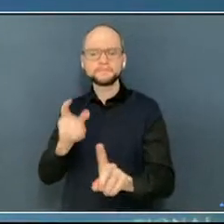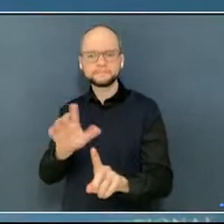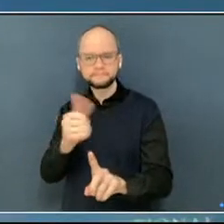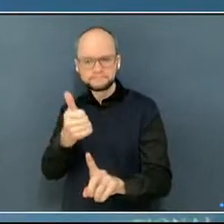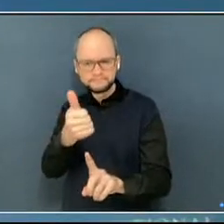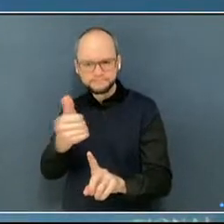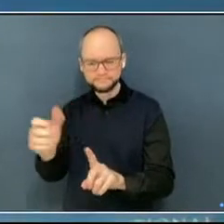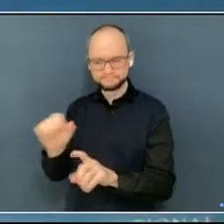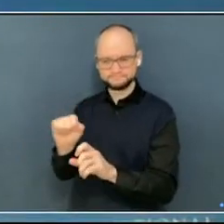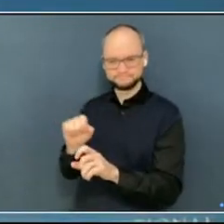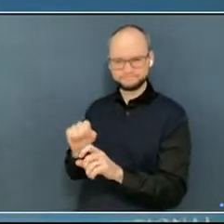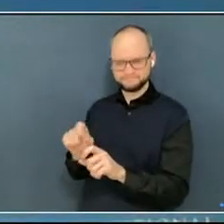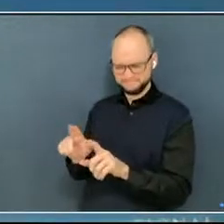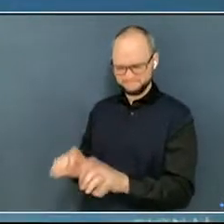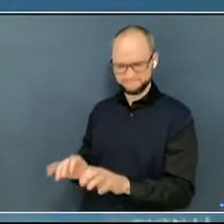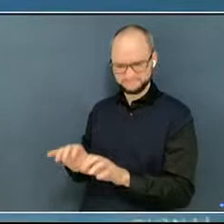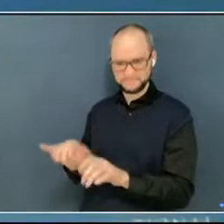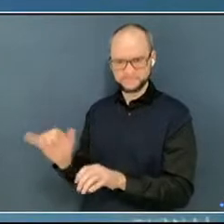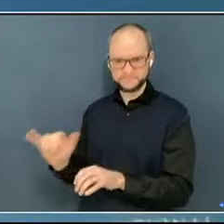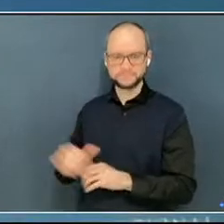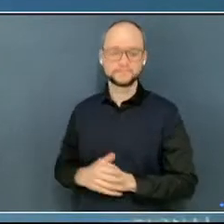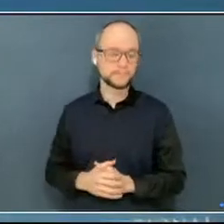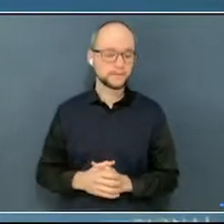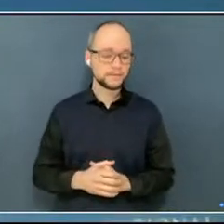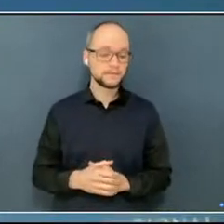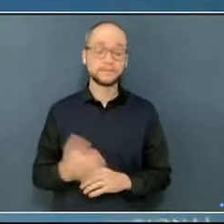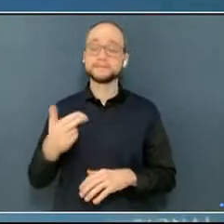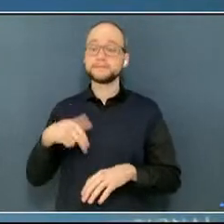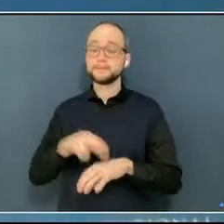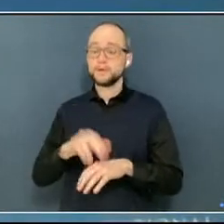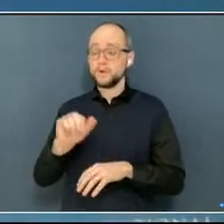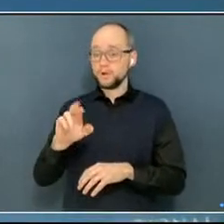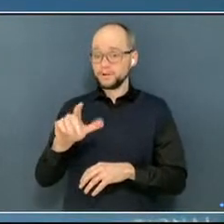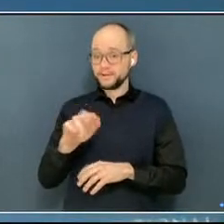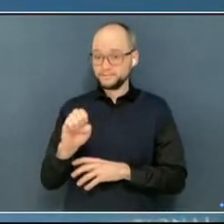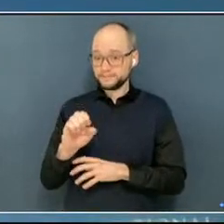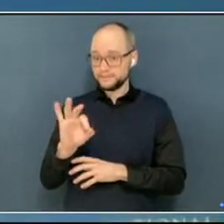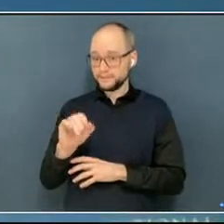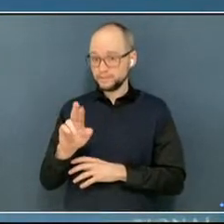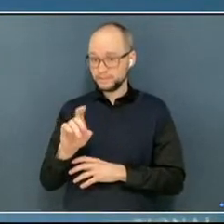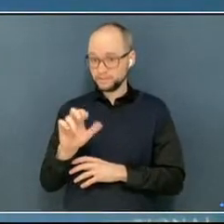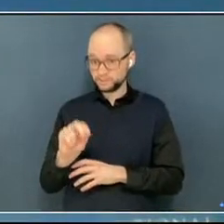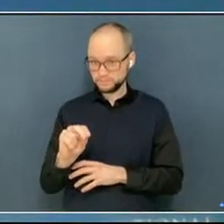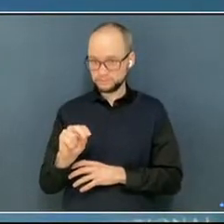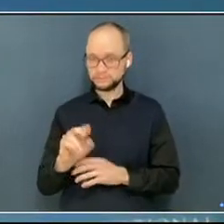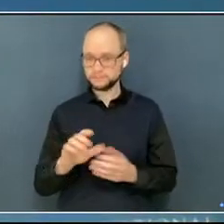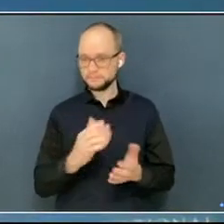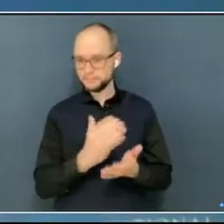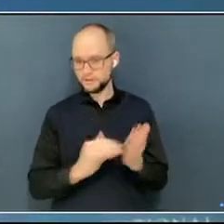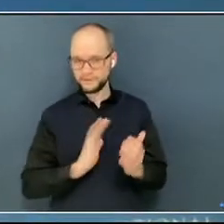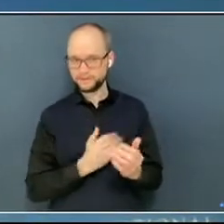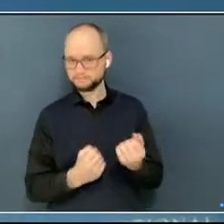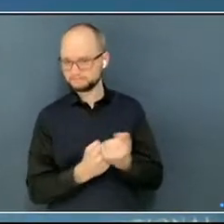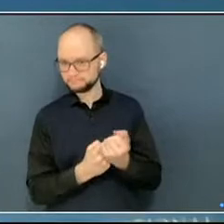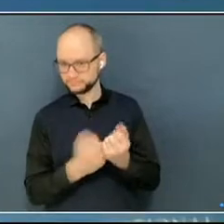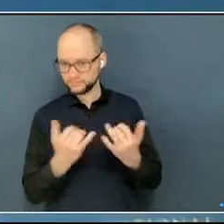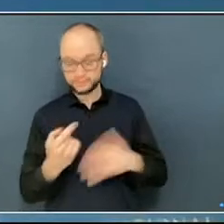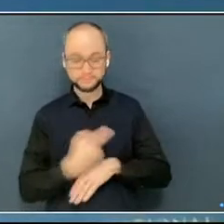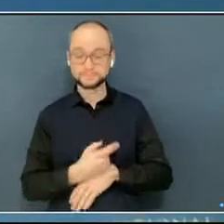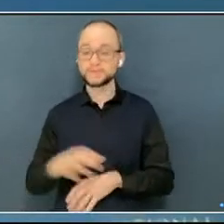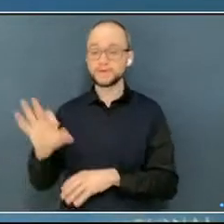the National Archives Foundation. So Frederick Law Olmsted we are about to meet is the young Olmsted